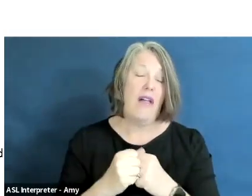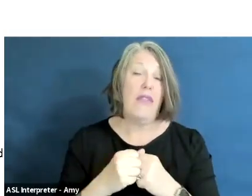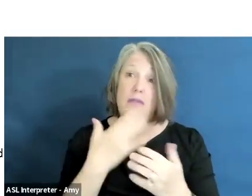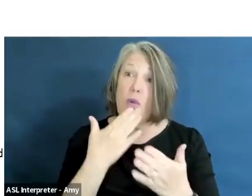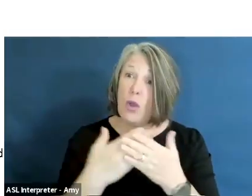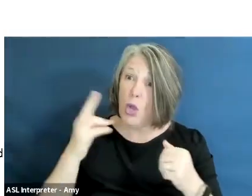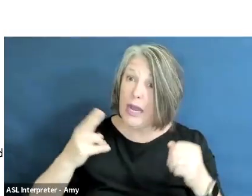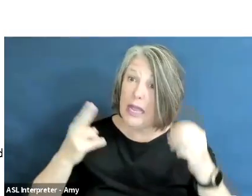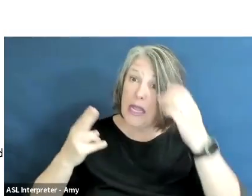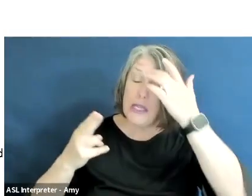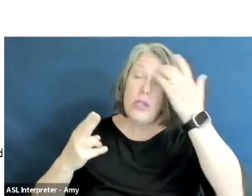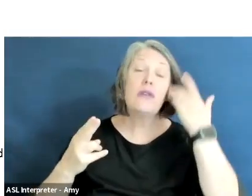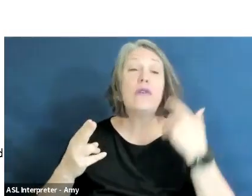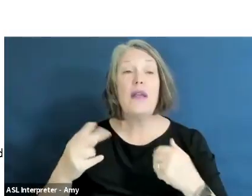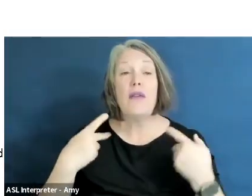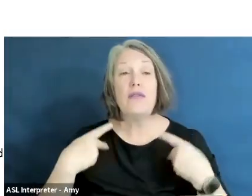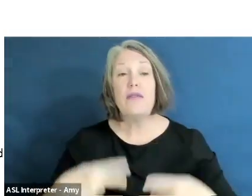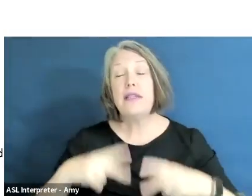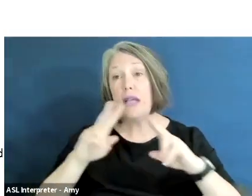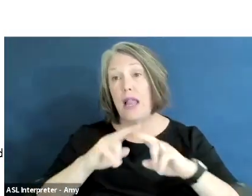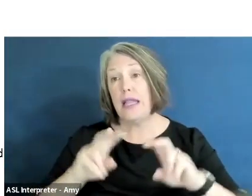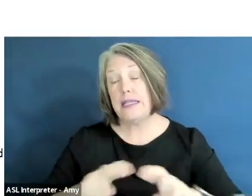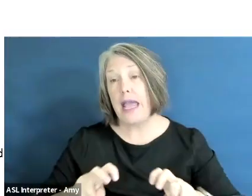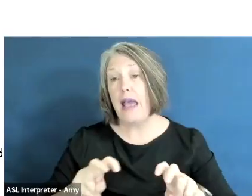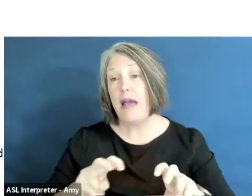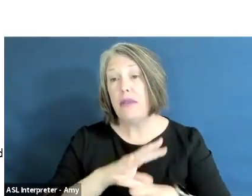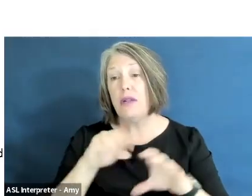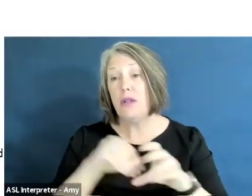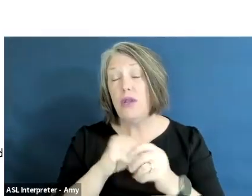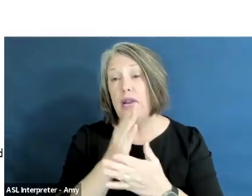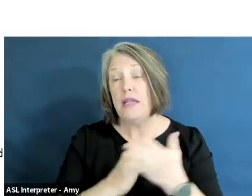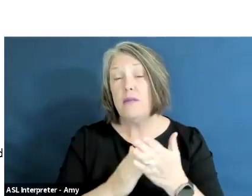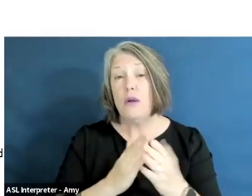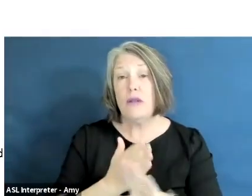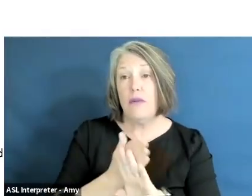there is a physical exam that's often included as a part of a preconception visit.